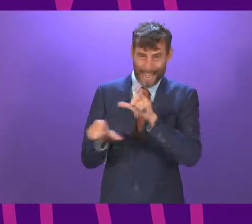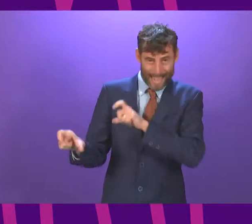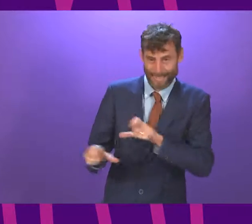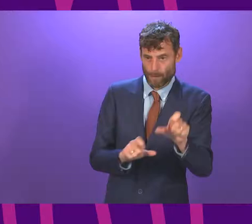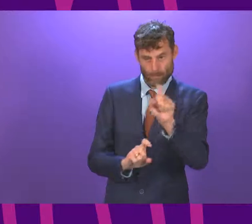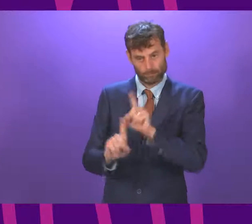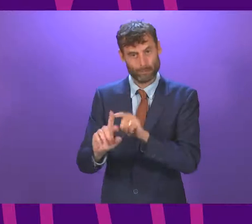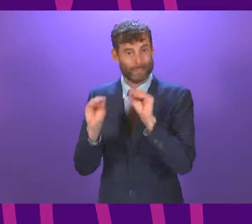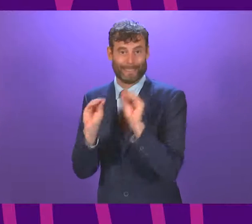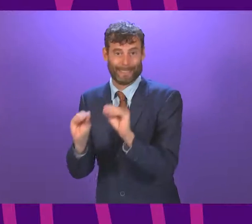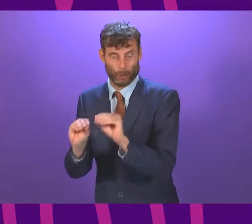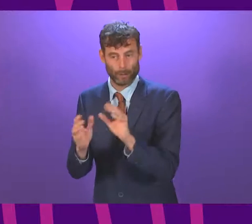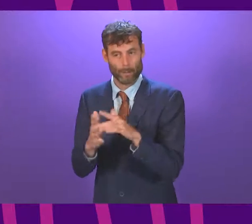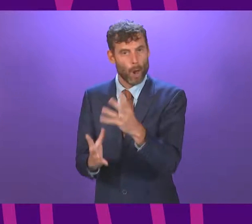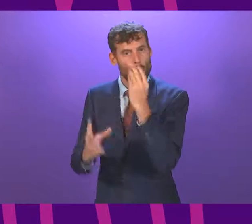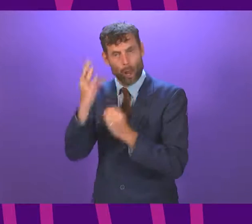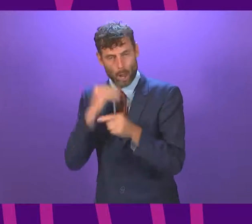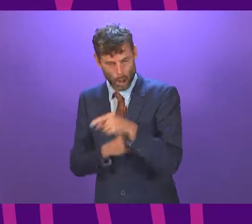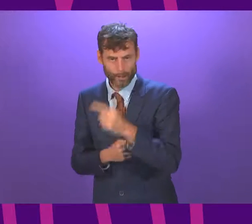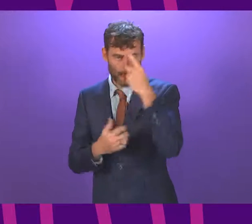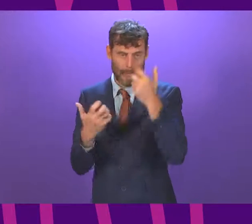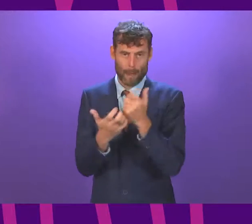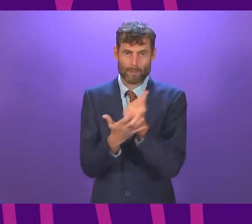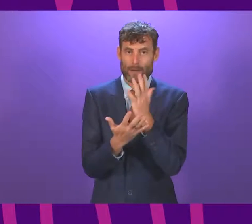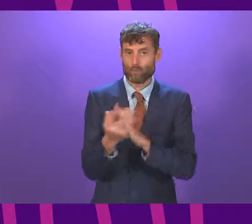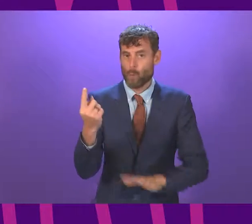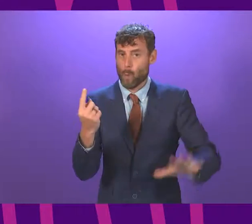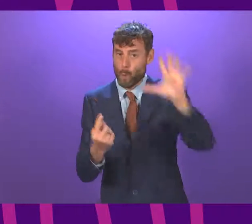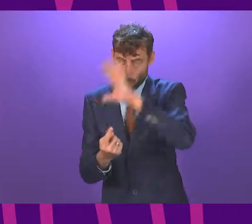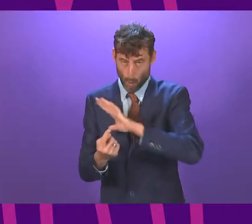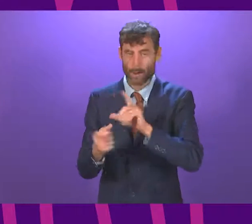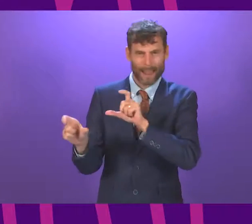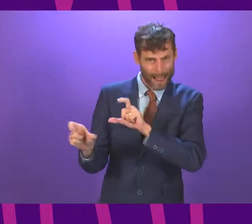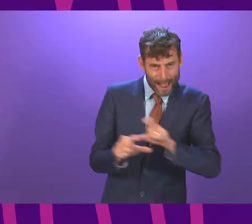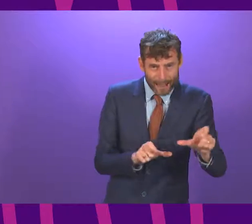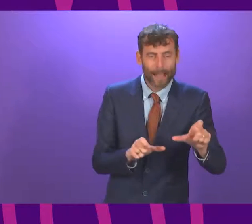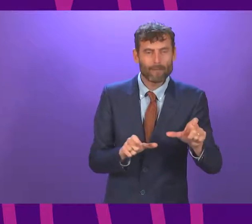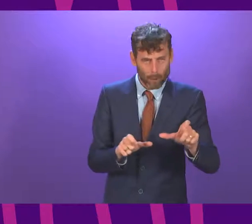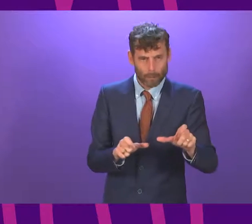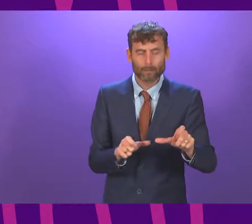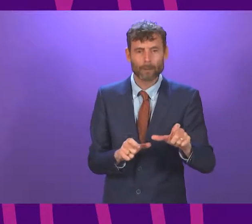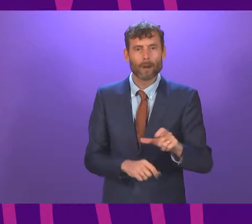ensure that measures across wider society support our commitment to keeping schools low-risk,